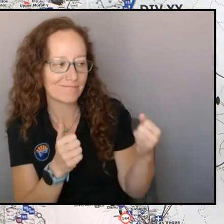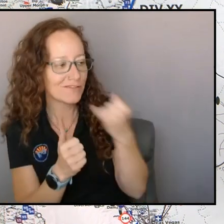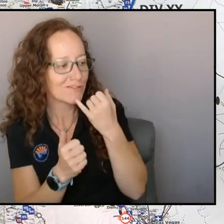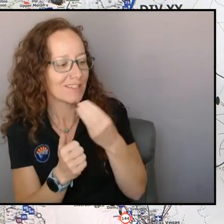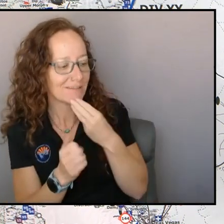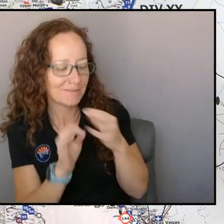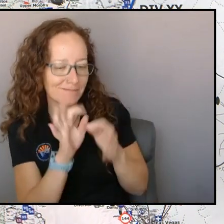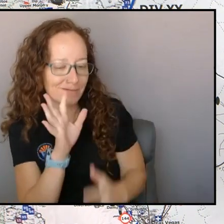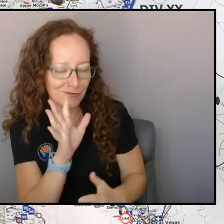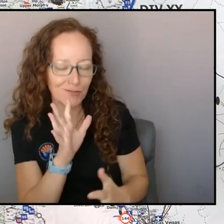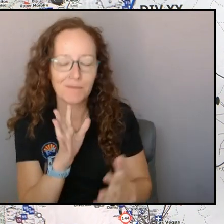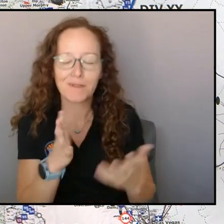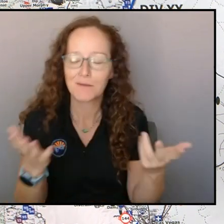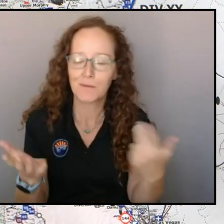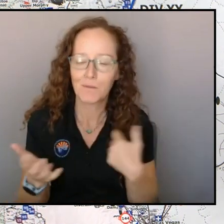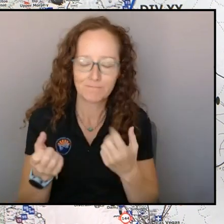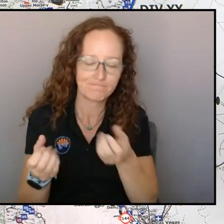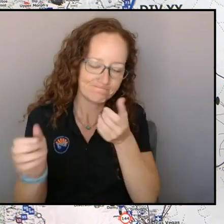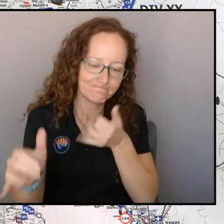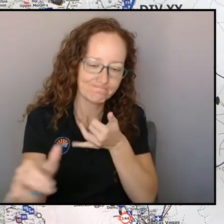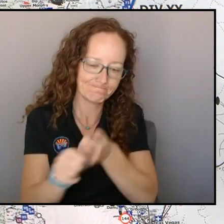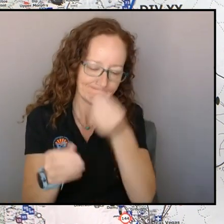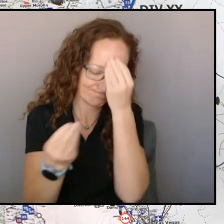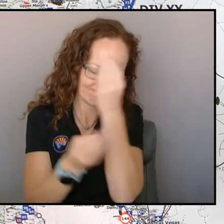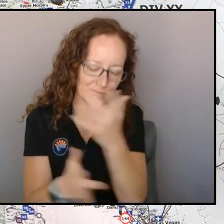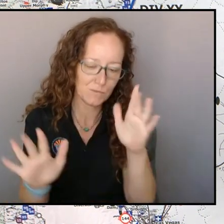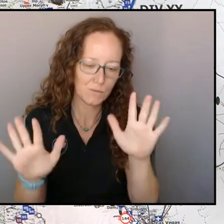for the Hermits Peak and Calf Canyon Fires for Wednesday,